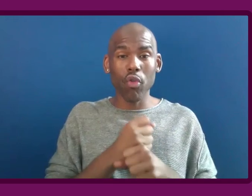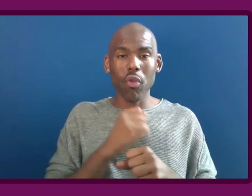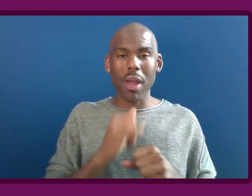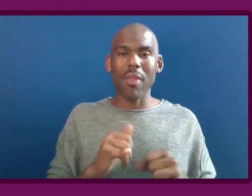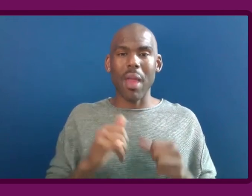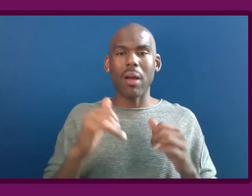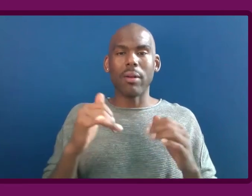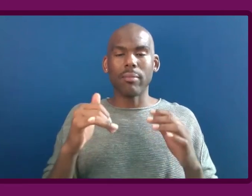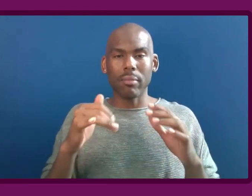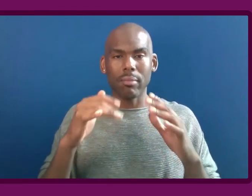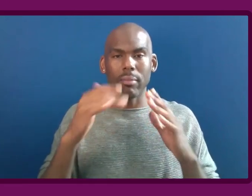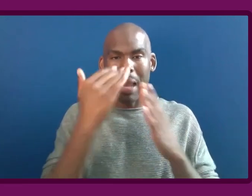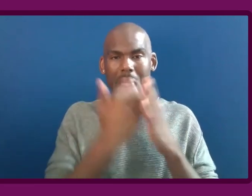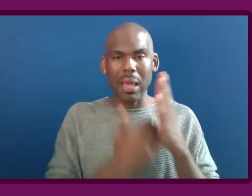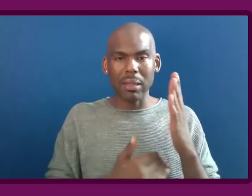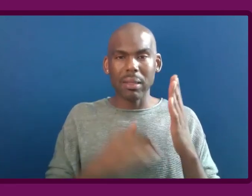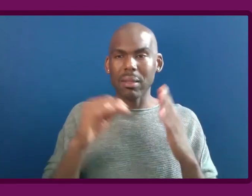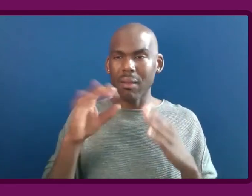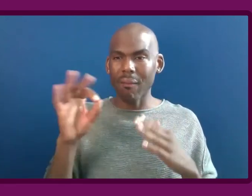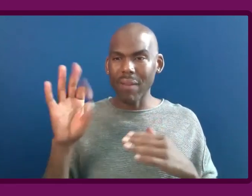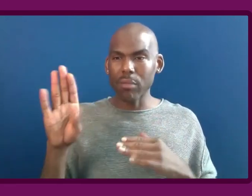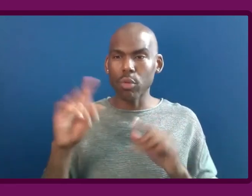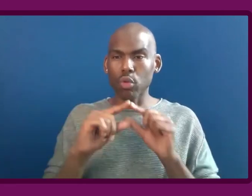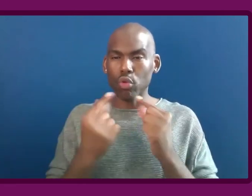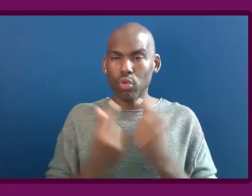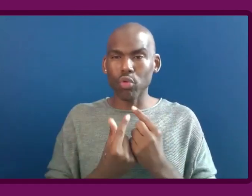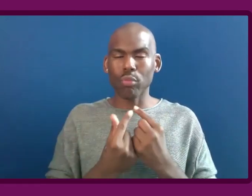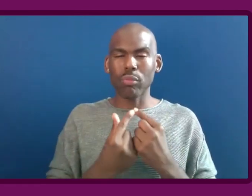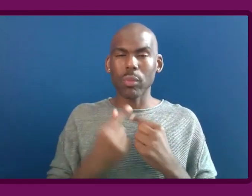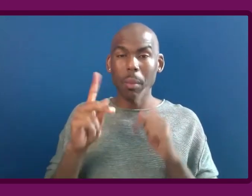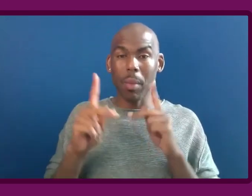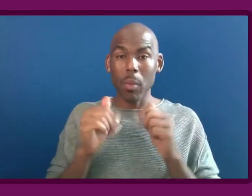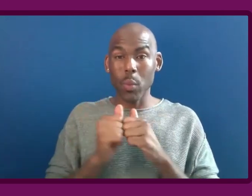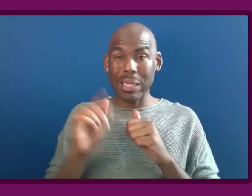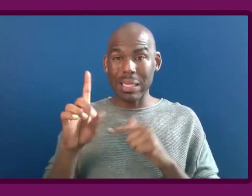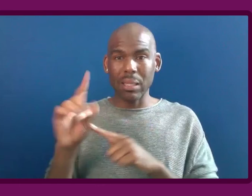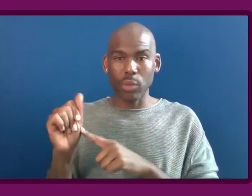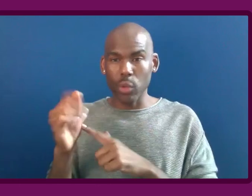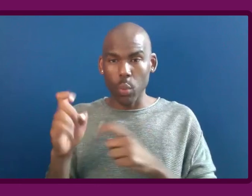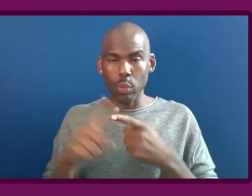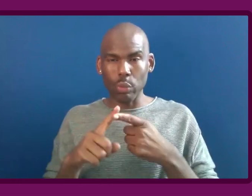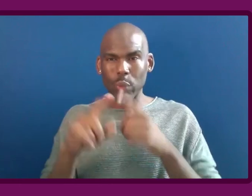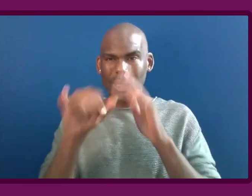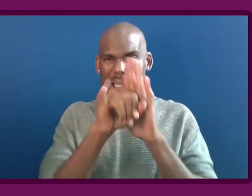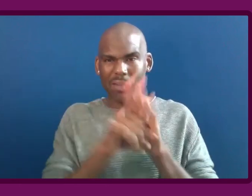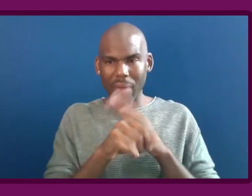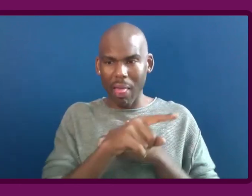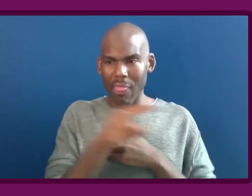opportunities to for them to be in a position of leadership, or even in political spaces, whatever